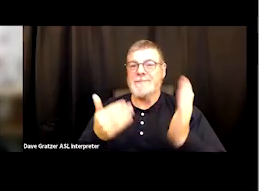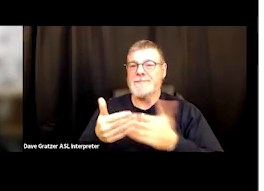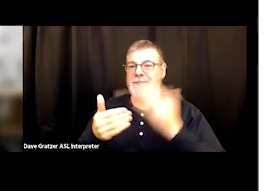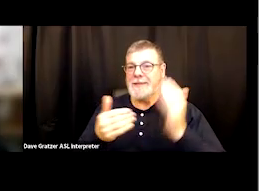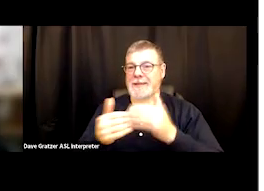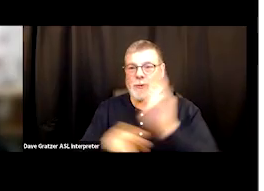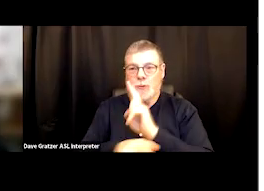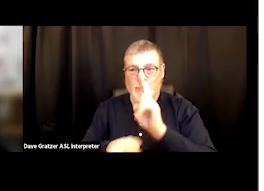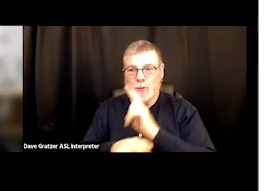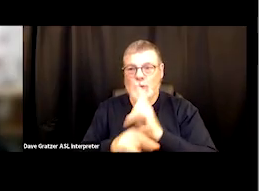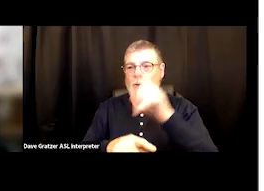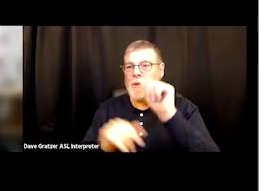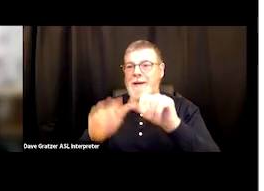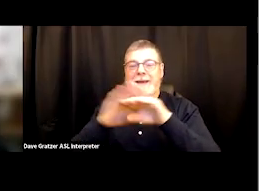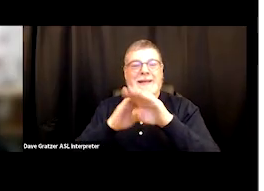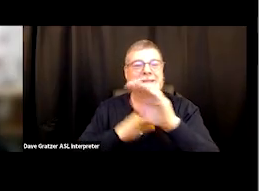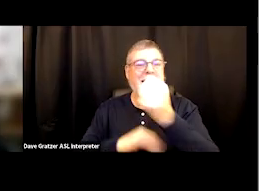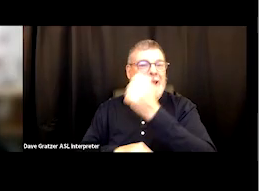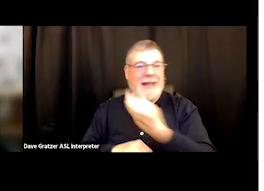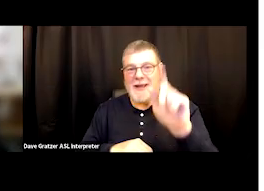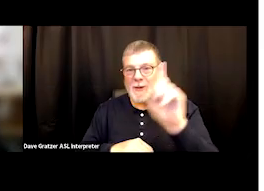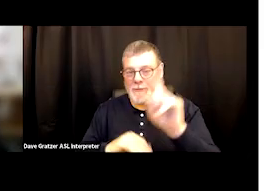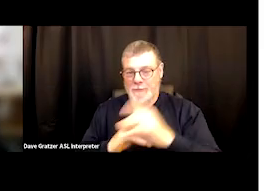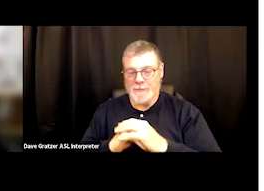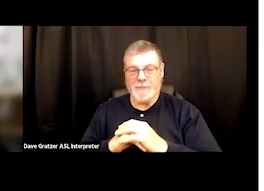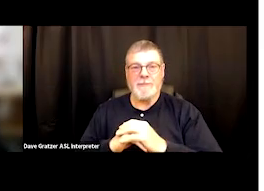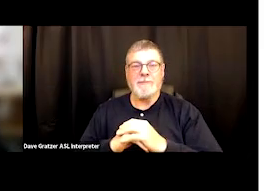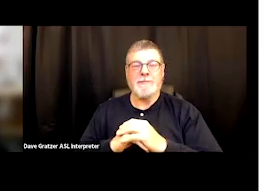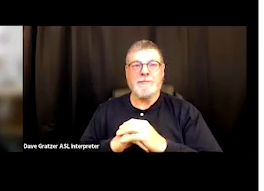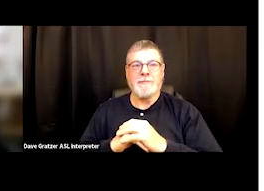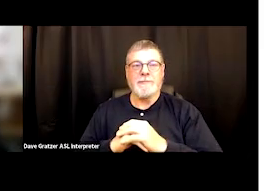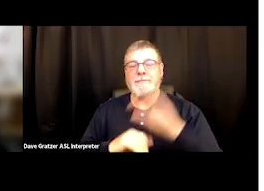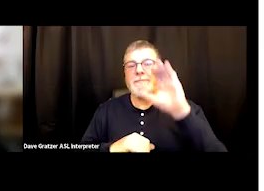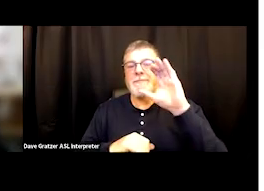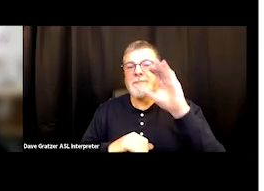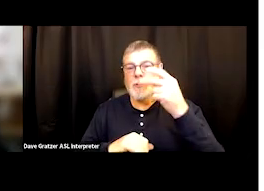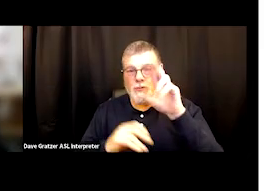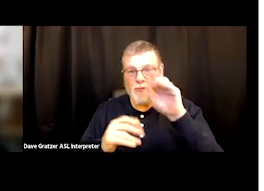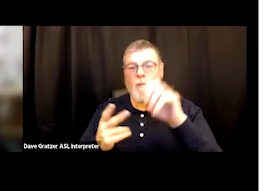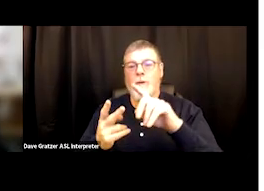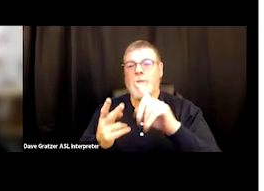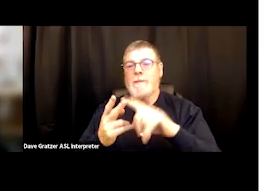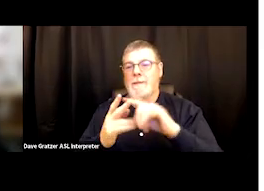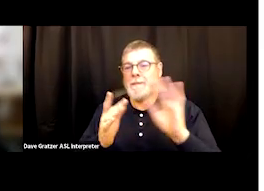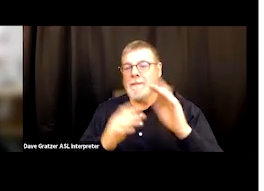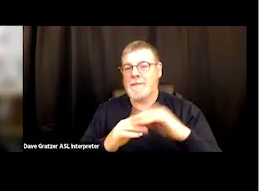You can access it from any web browser. So you can use Chrome or Internet Explorer. It does not matter.